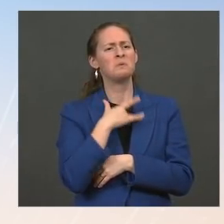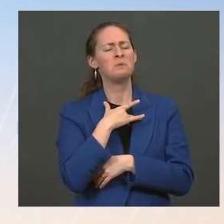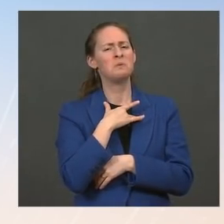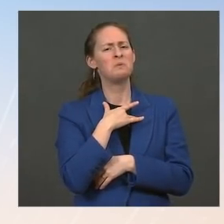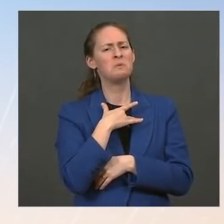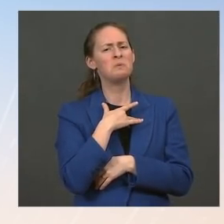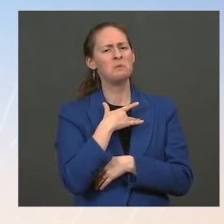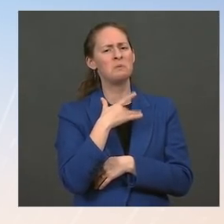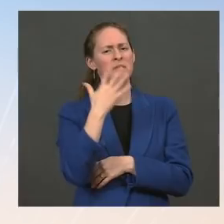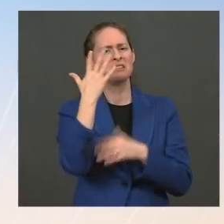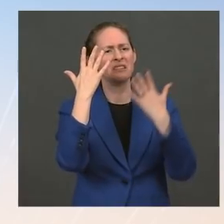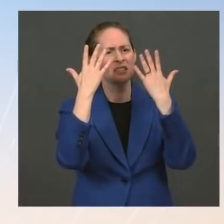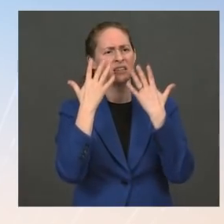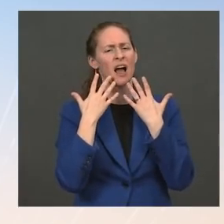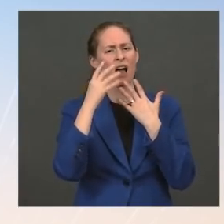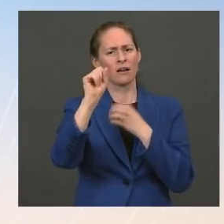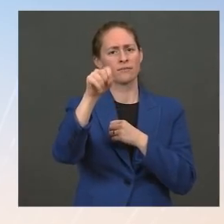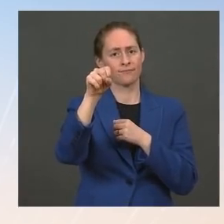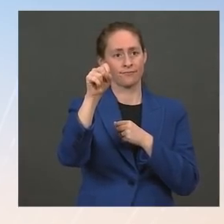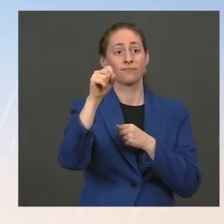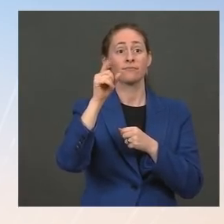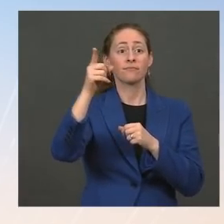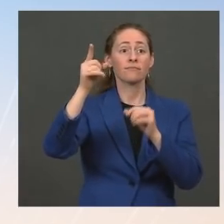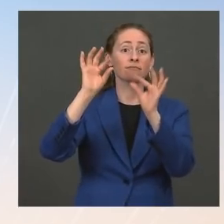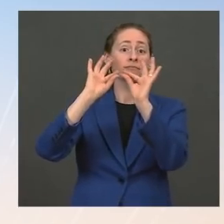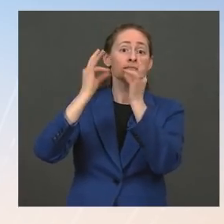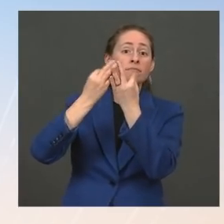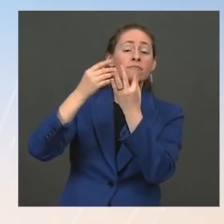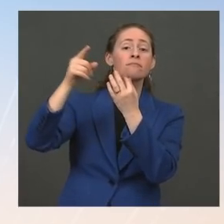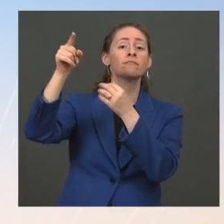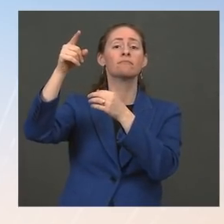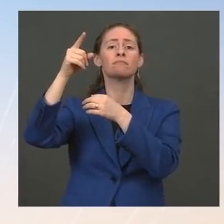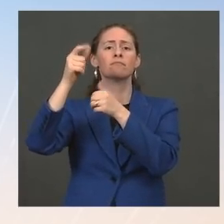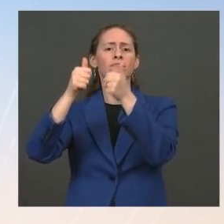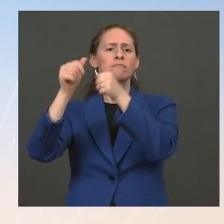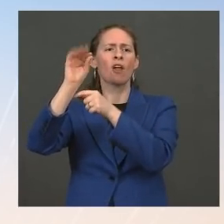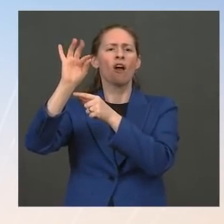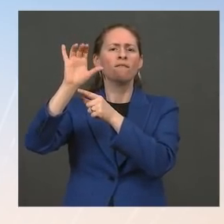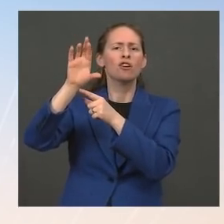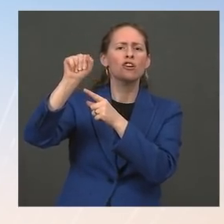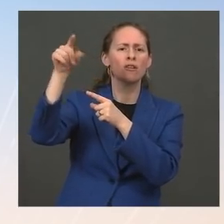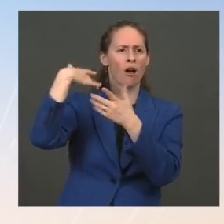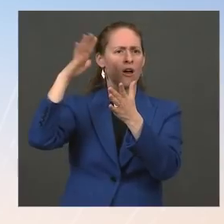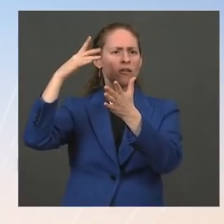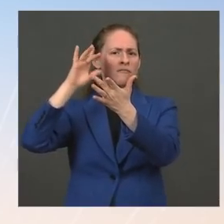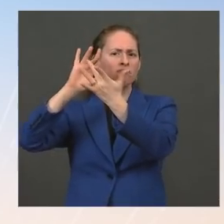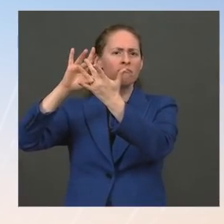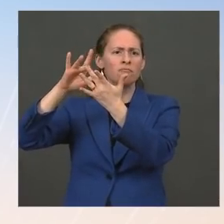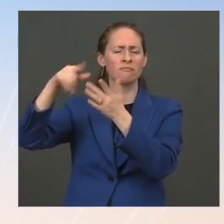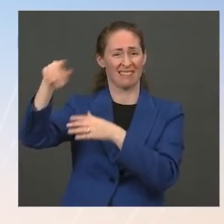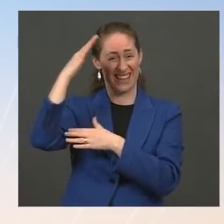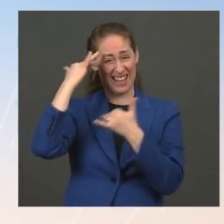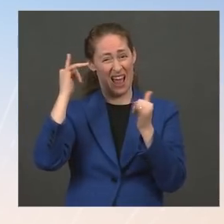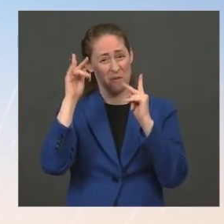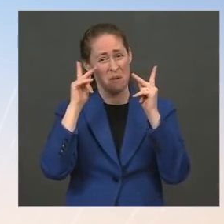and we're all watching as people are recovering. And this is such a difficult time of year for this to happen. It's a difficult anytime.